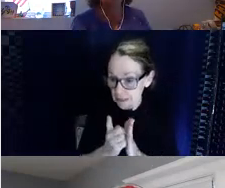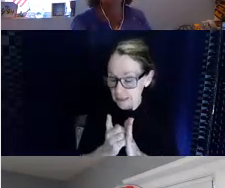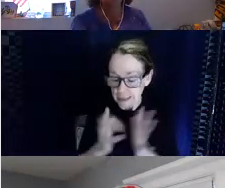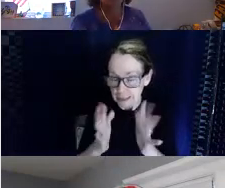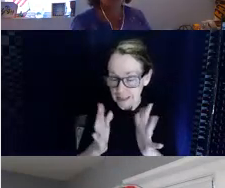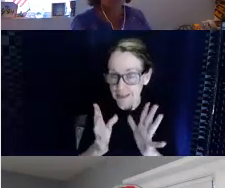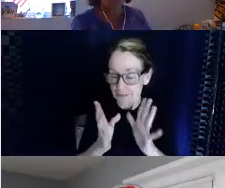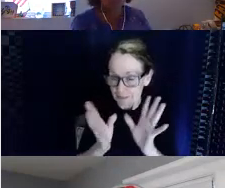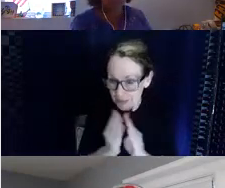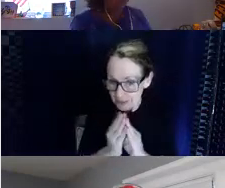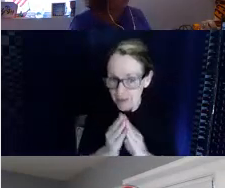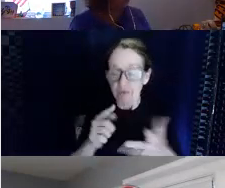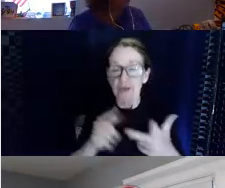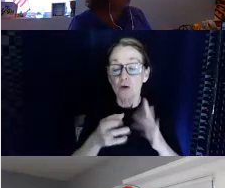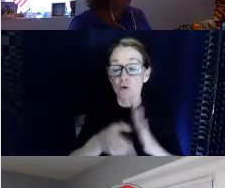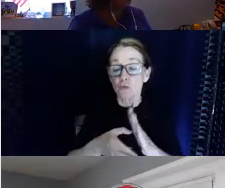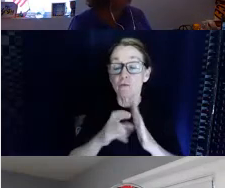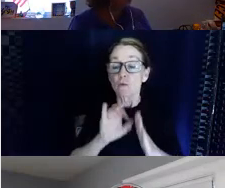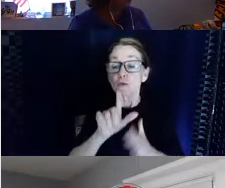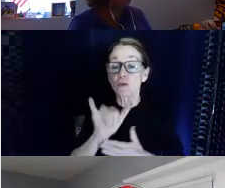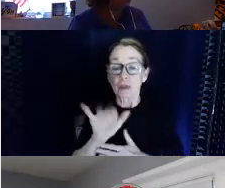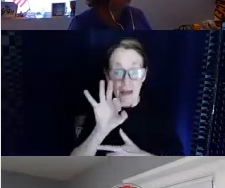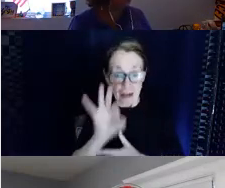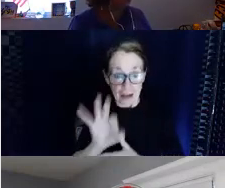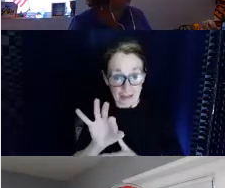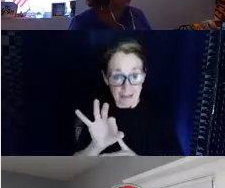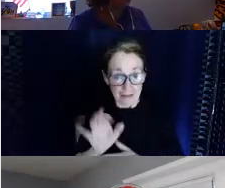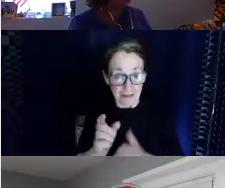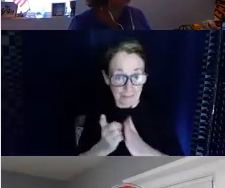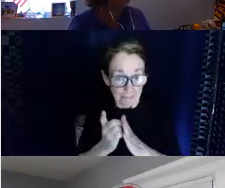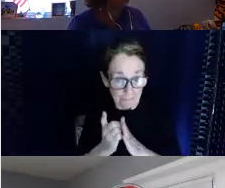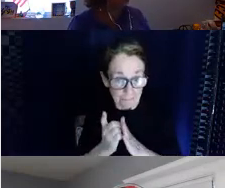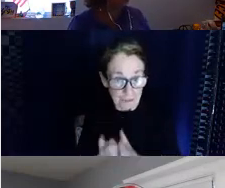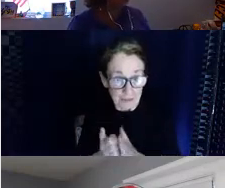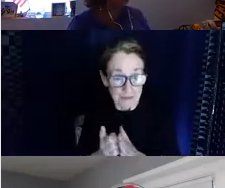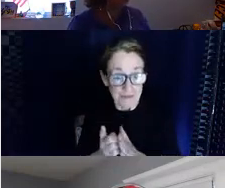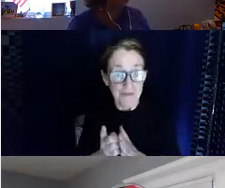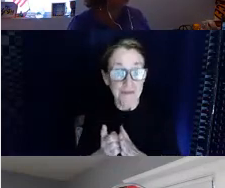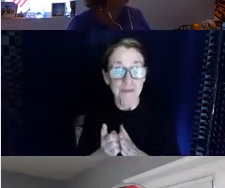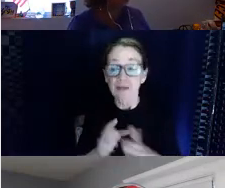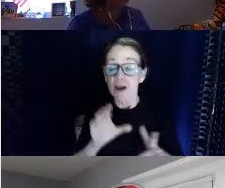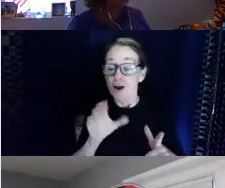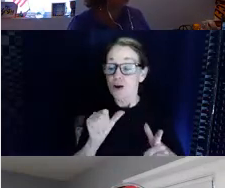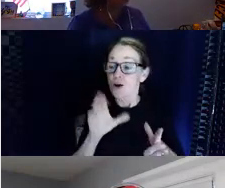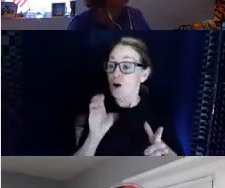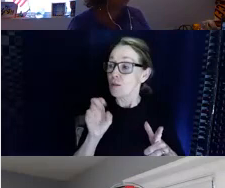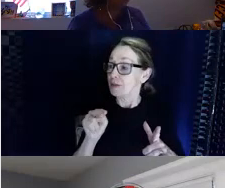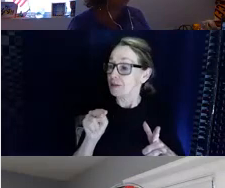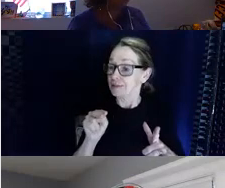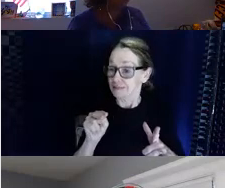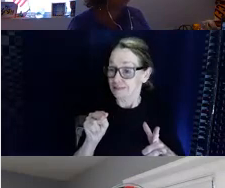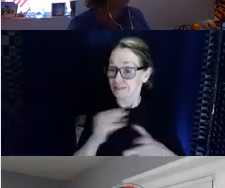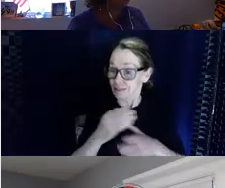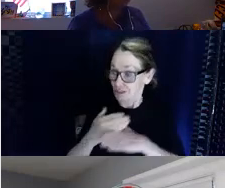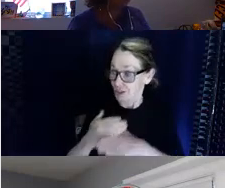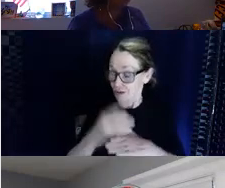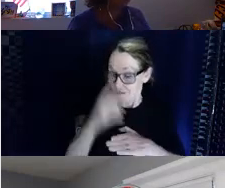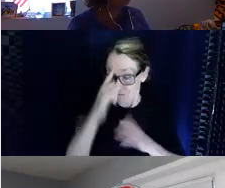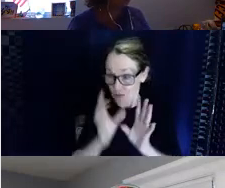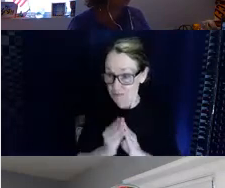JUST A BRIEF INTRODUCTION AND THEN WE'RE GOING TO APPOINT A SECRETARY FOR TODAY'S MEETING.